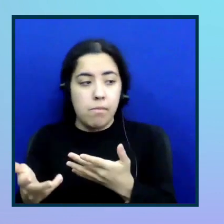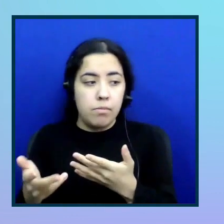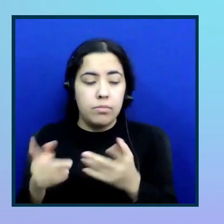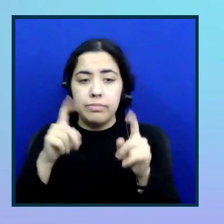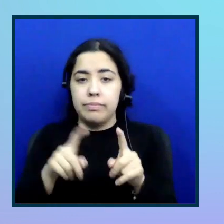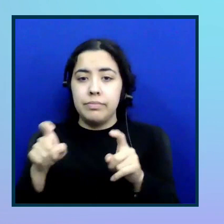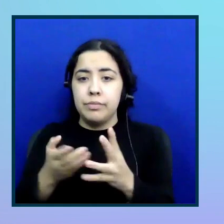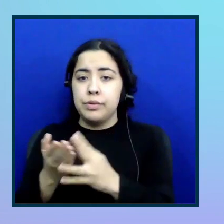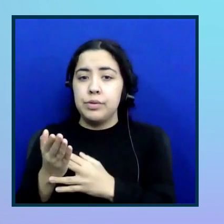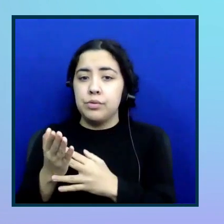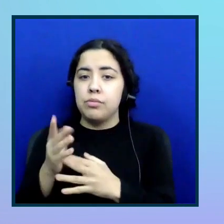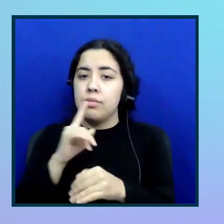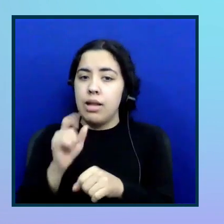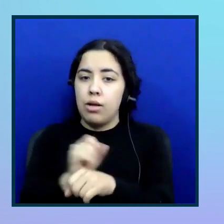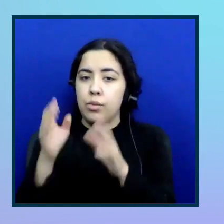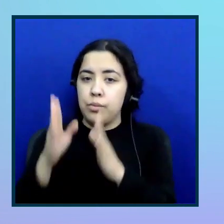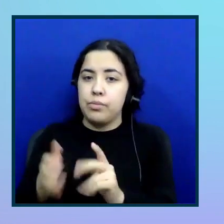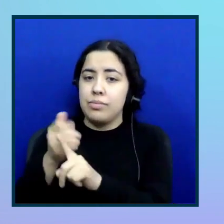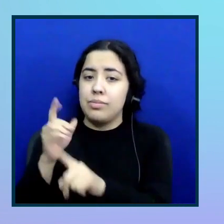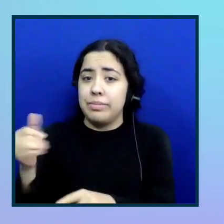by an actual person with a disability